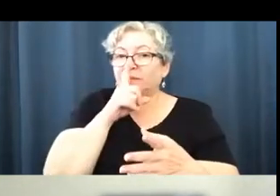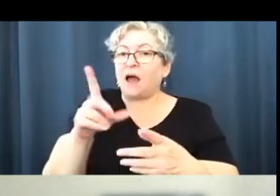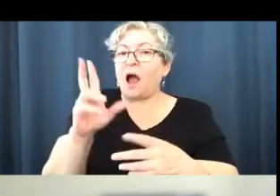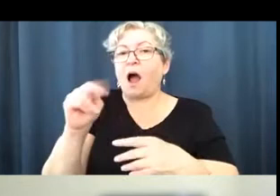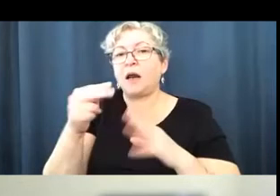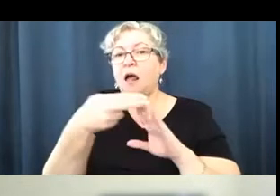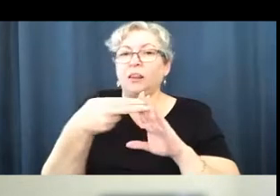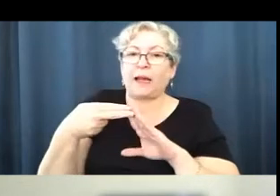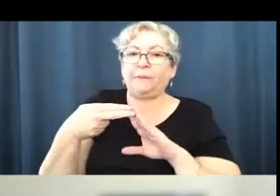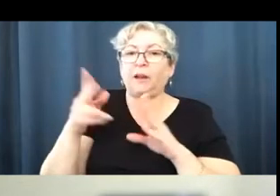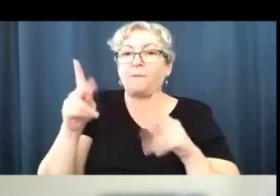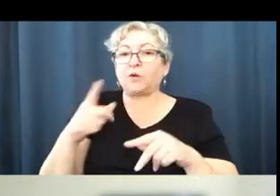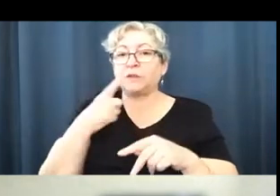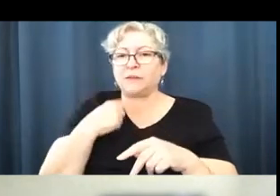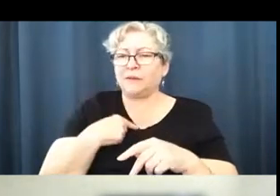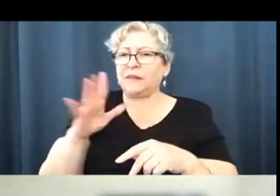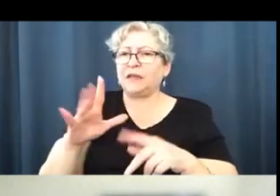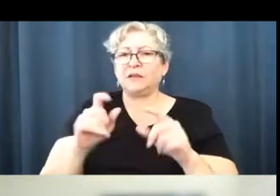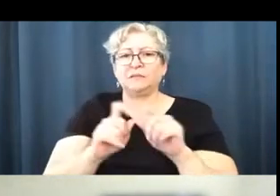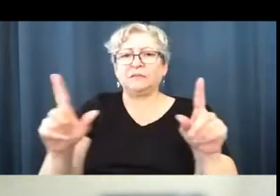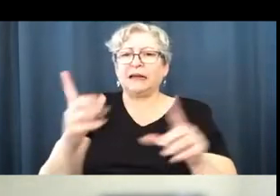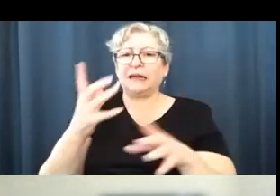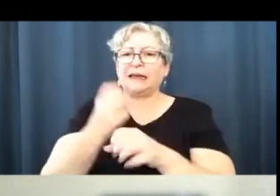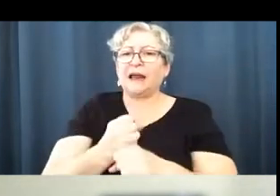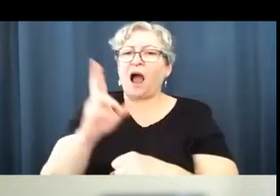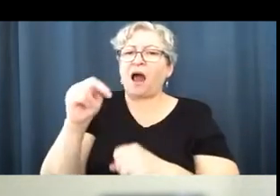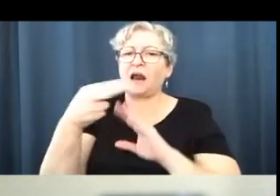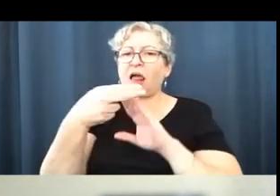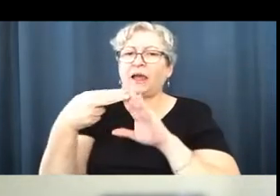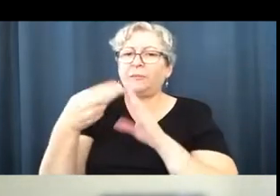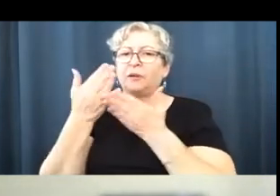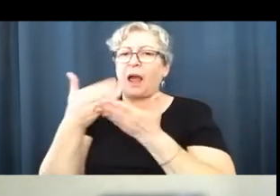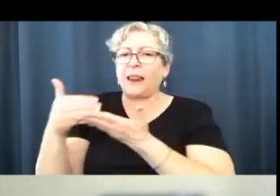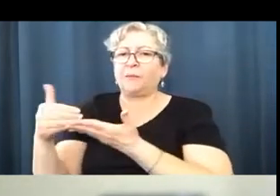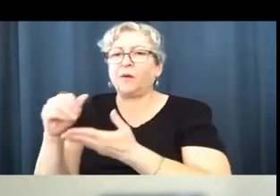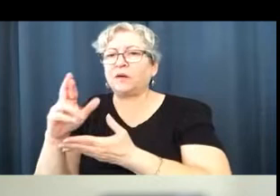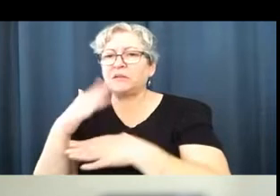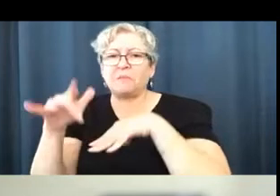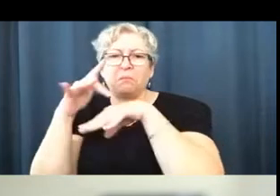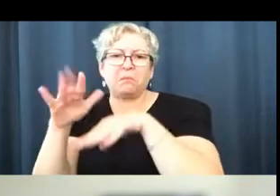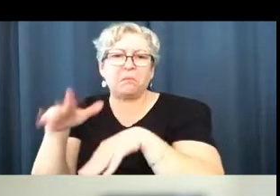So if someone tells you with their screen reader that they're getting unlabeled elements or there's blanks or there's no alt text,